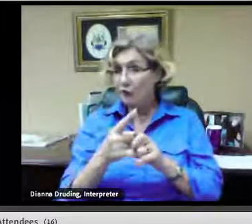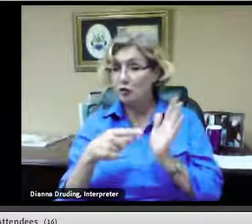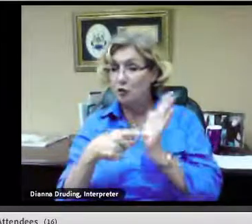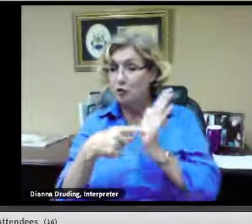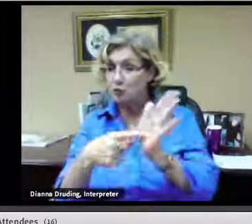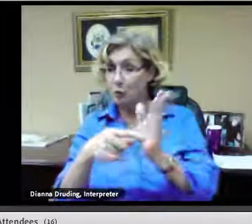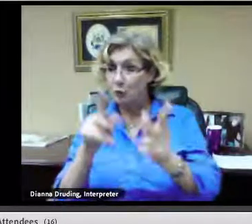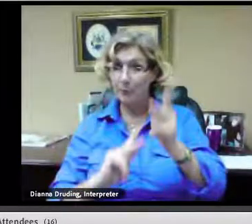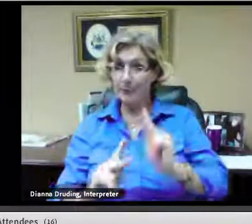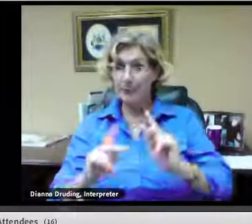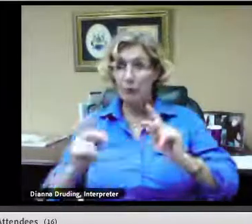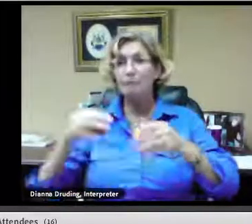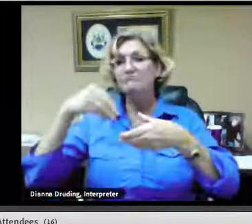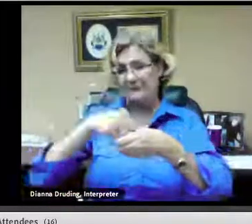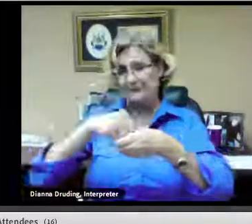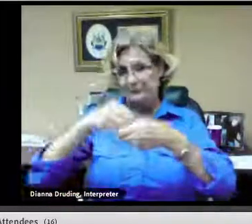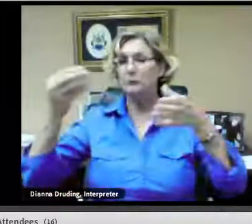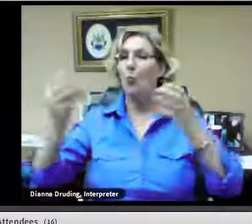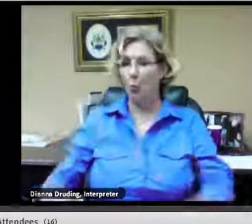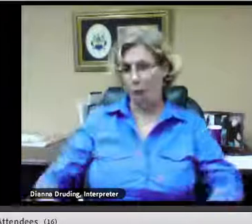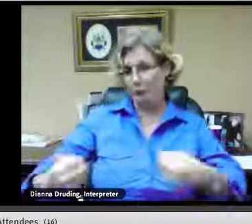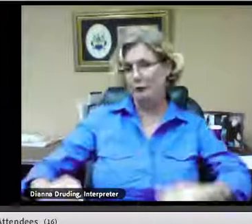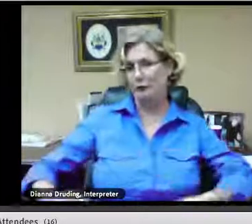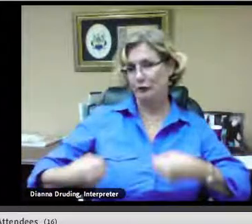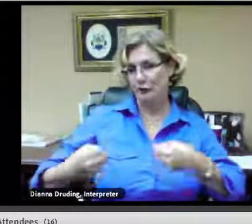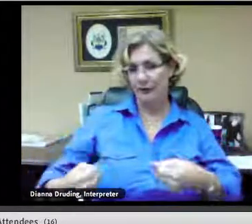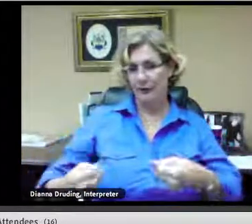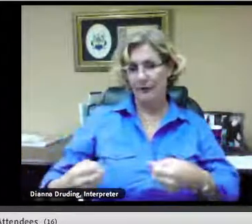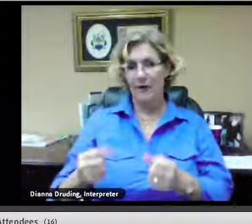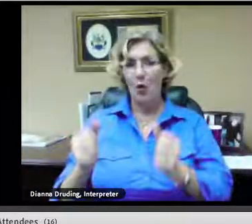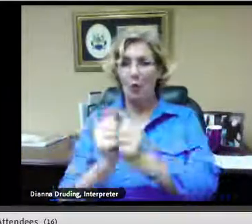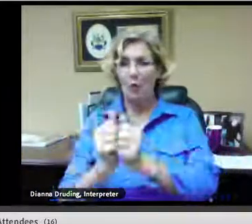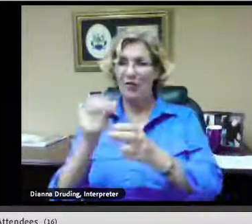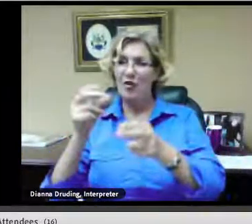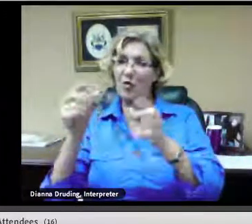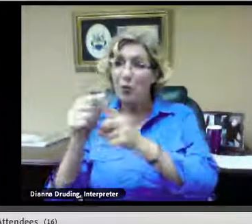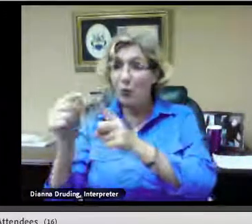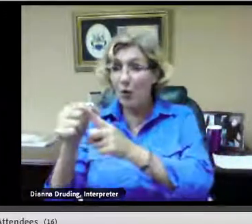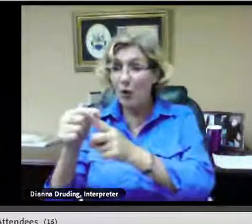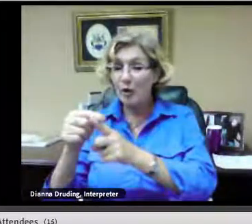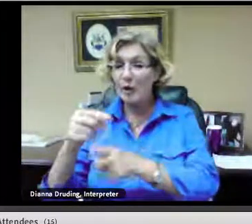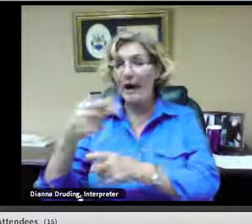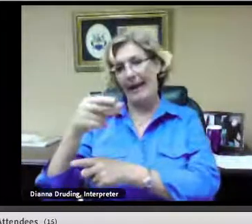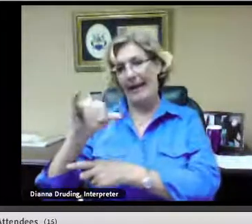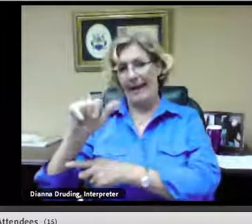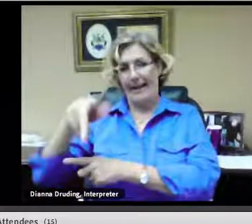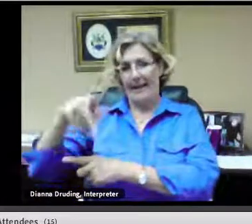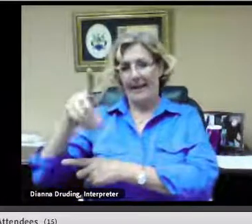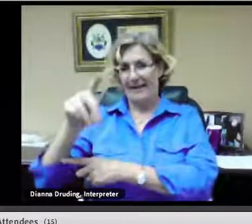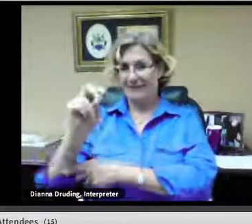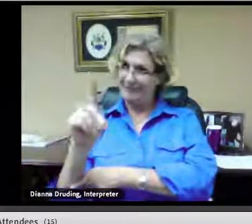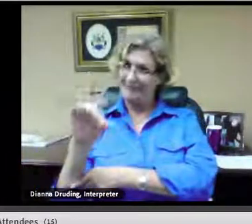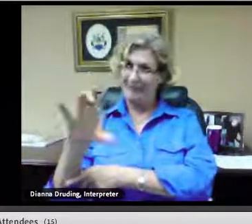that indicates a person in a wheelchair with the word "handicapped" above and the word "parking" below.